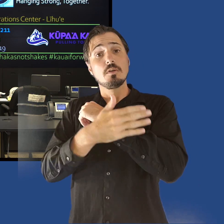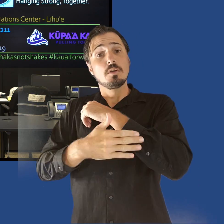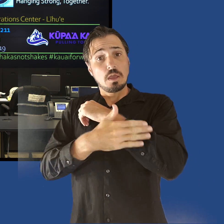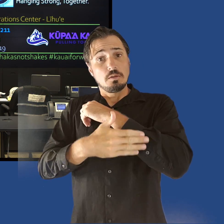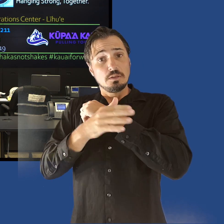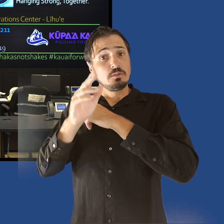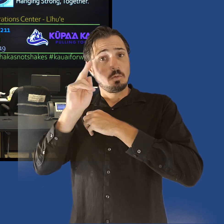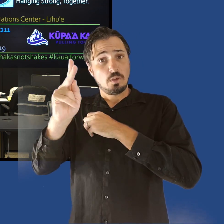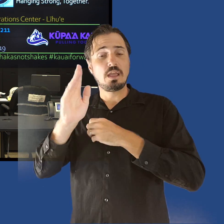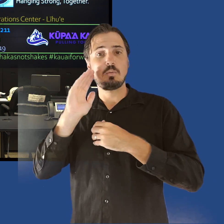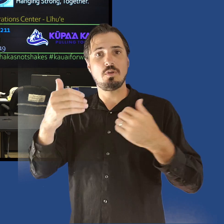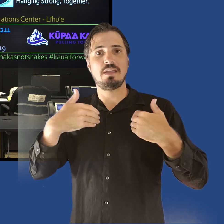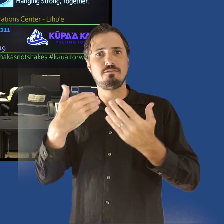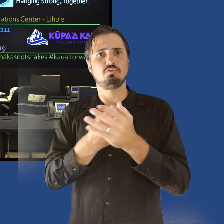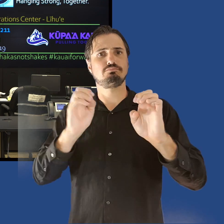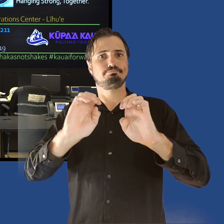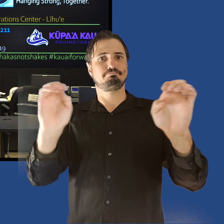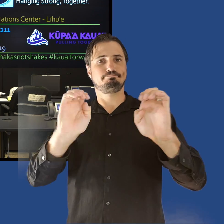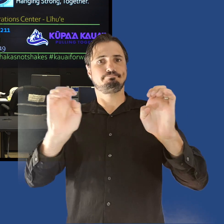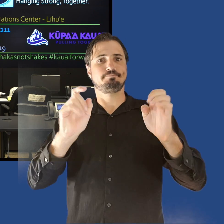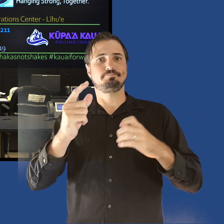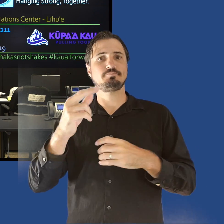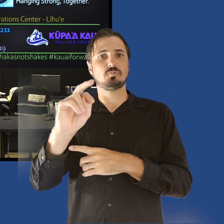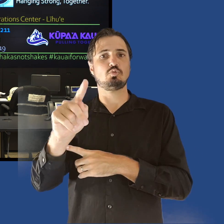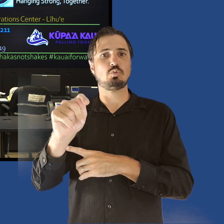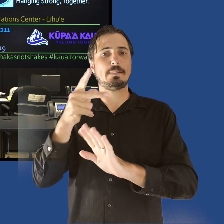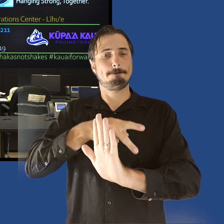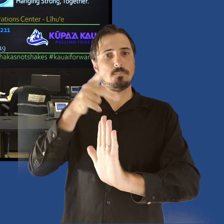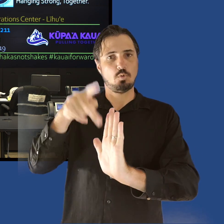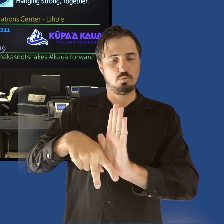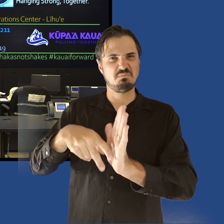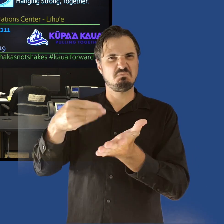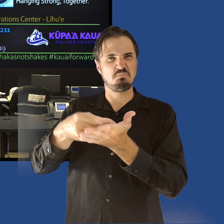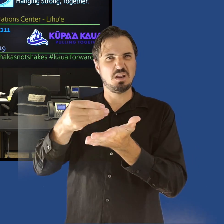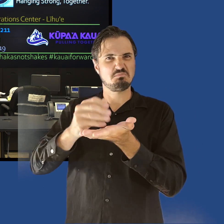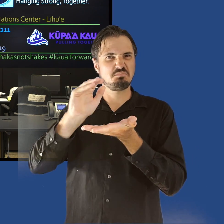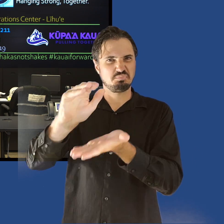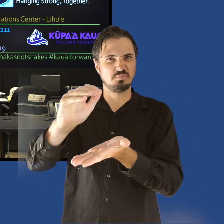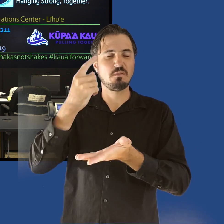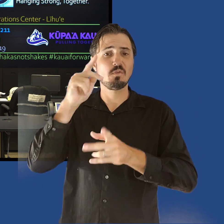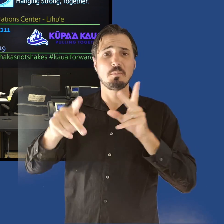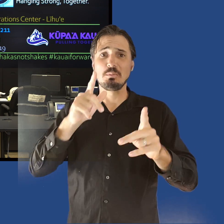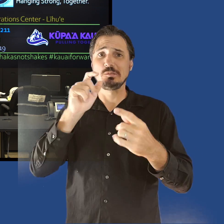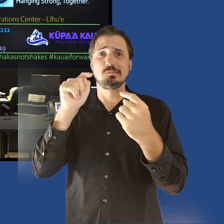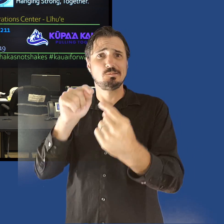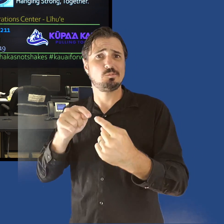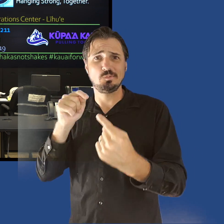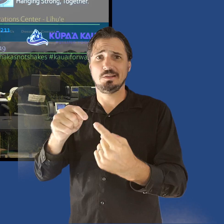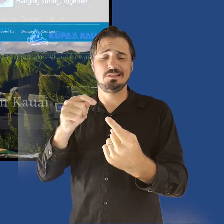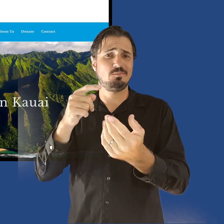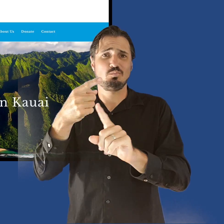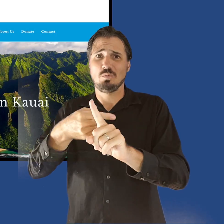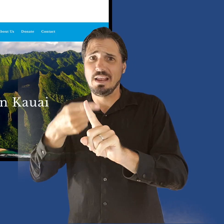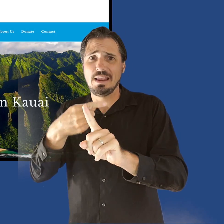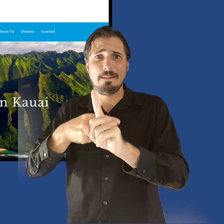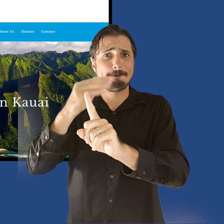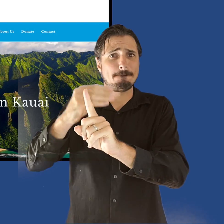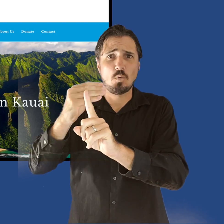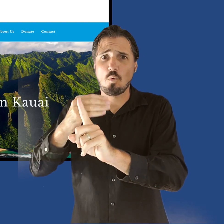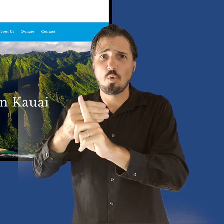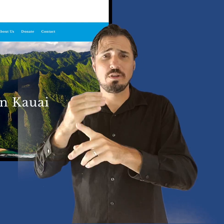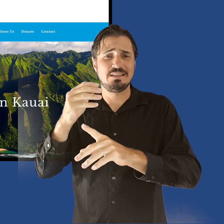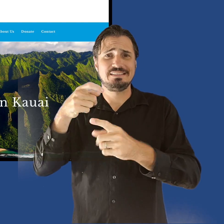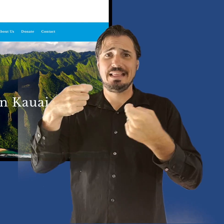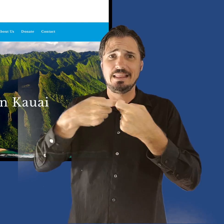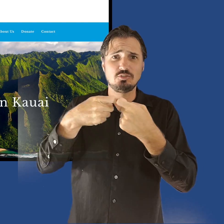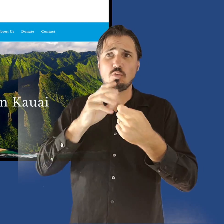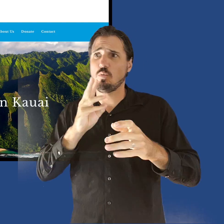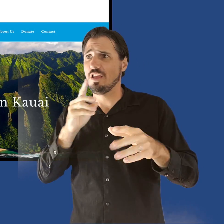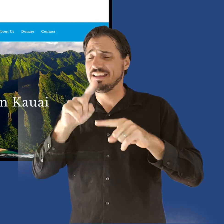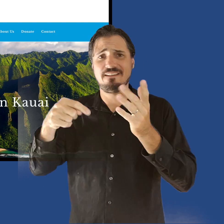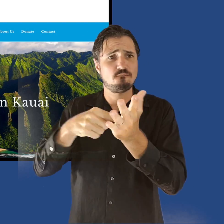The county is launching a new emergency grant program to help low and moderate-income Kaua`i residents with rent, mortgages and utility costs.